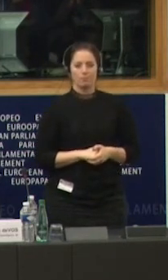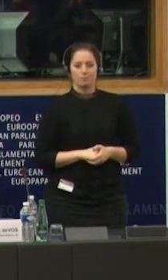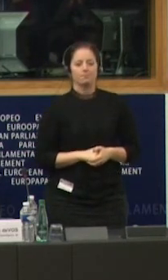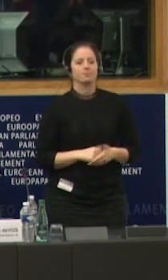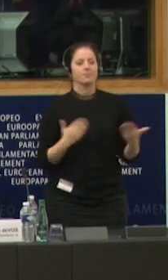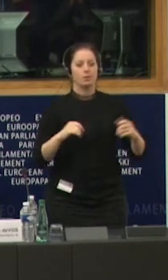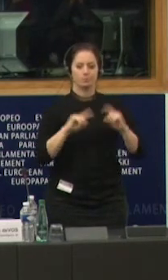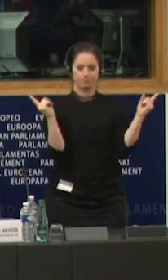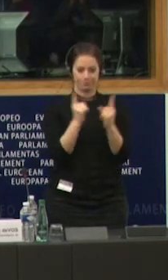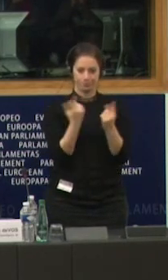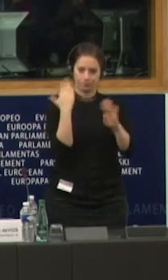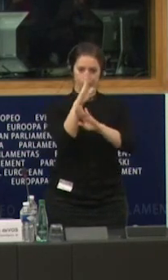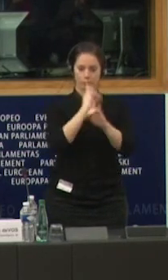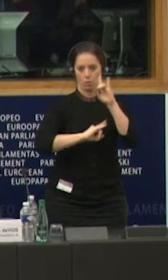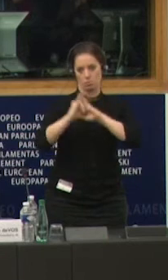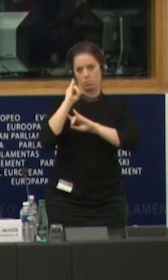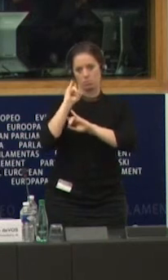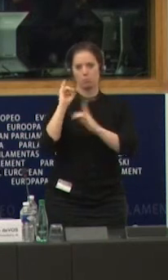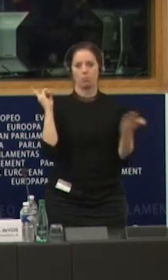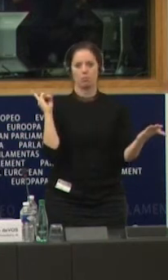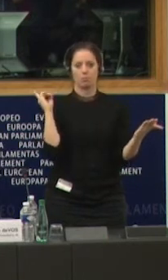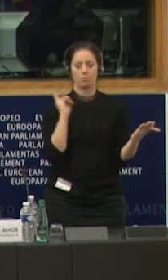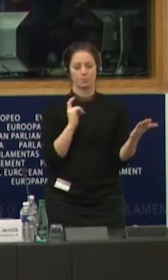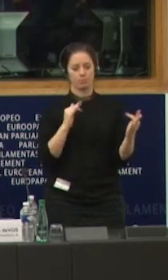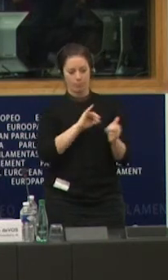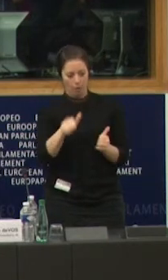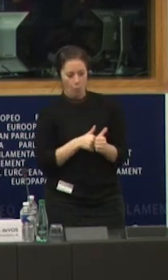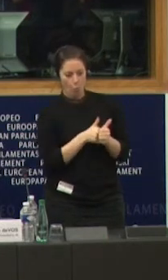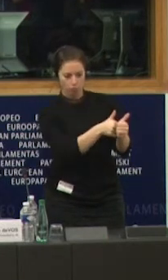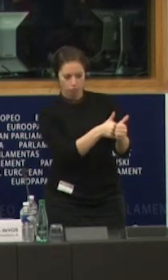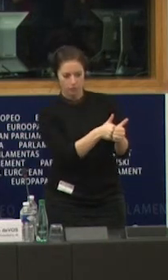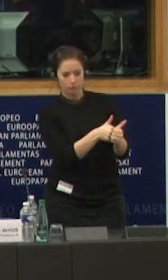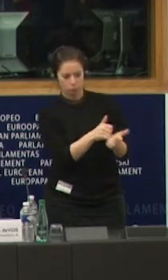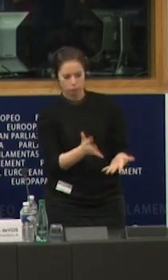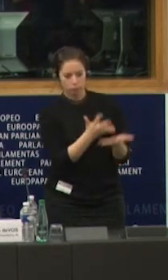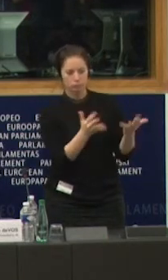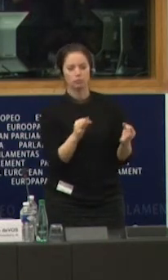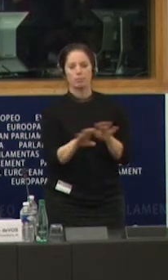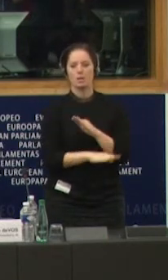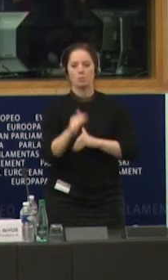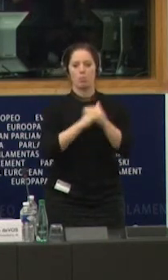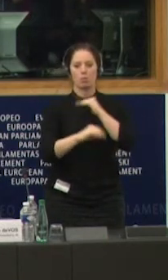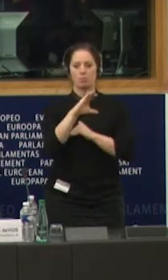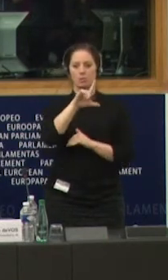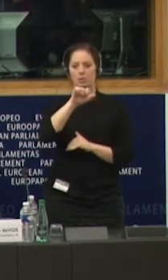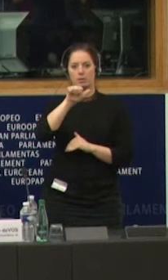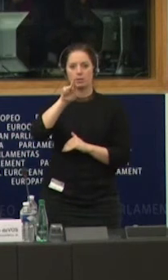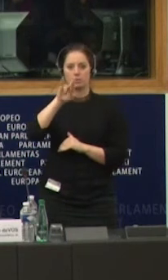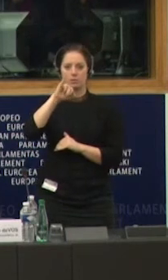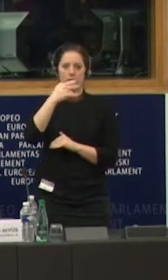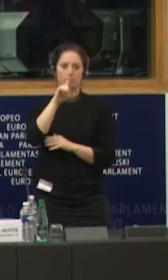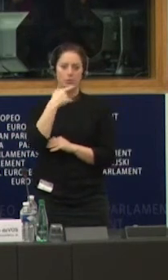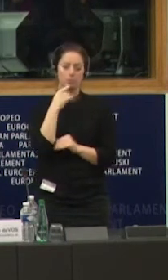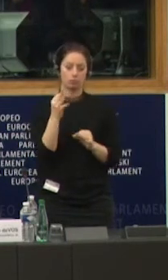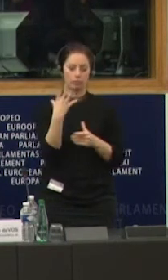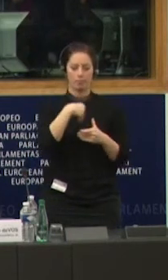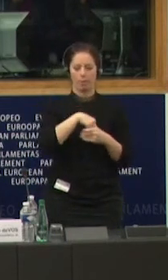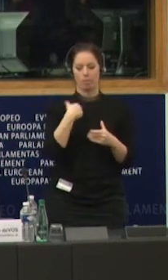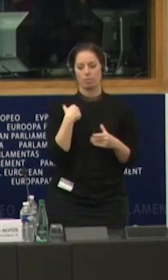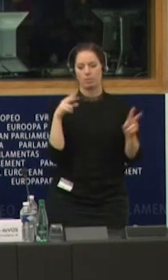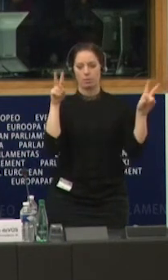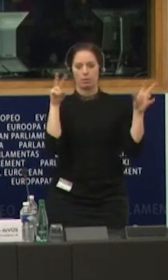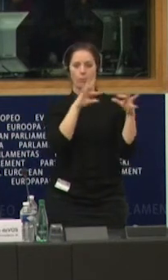The youth coaching program is an important program which doesn't just include young people with disabilities.